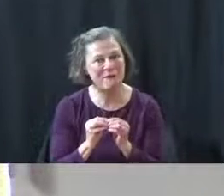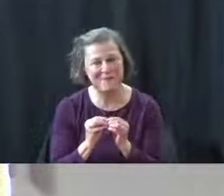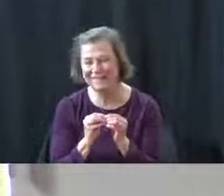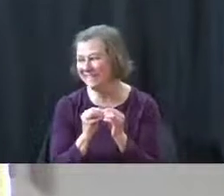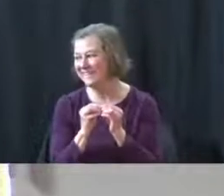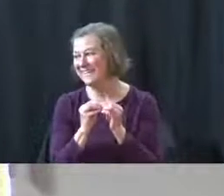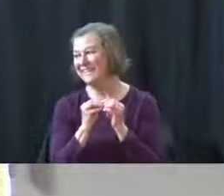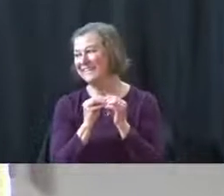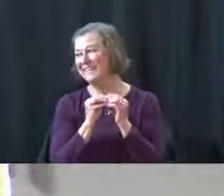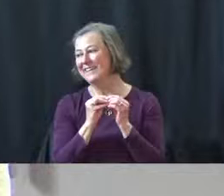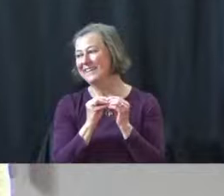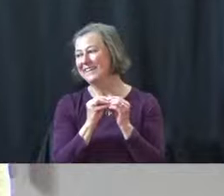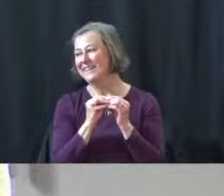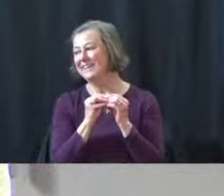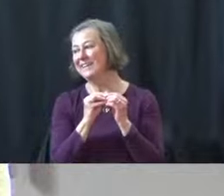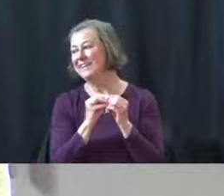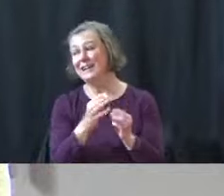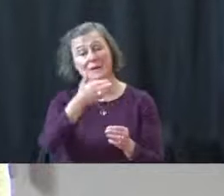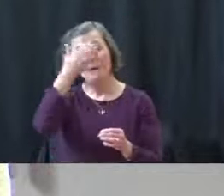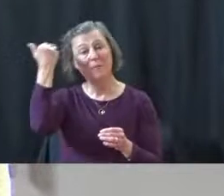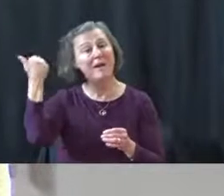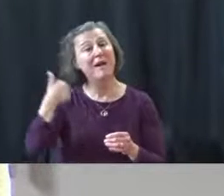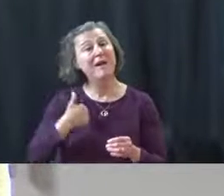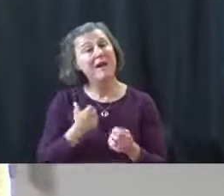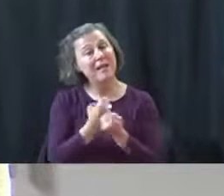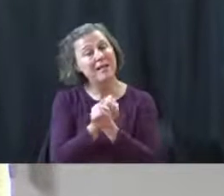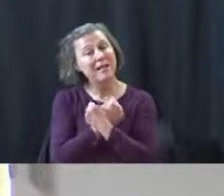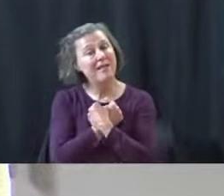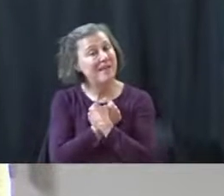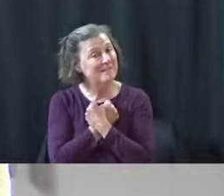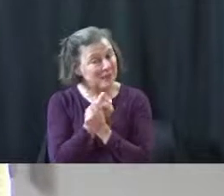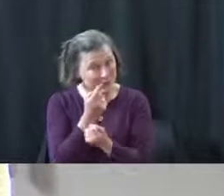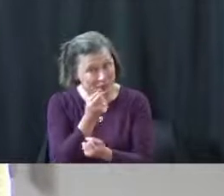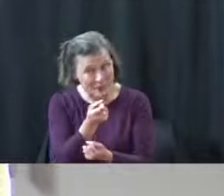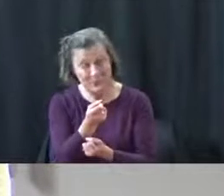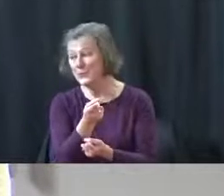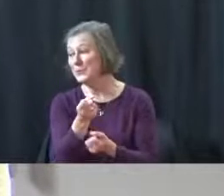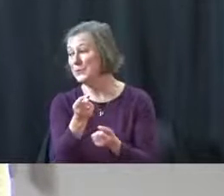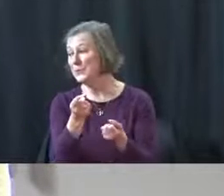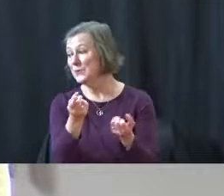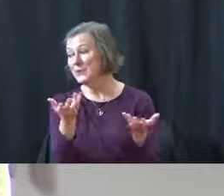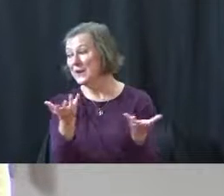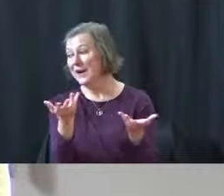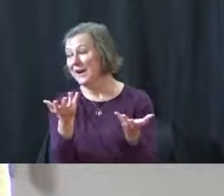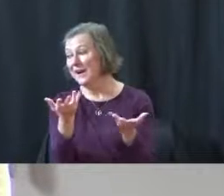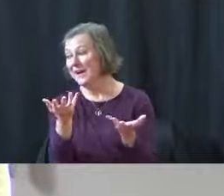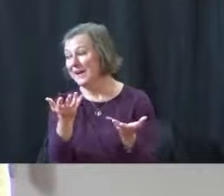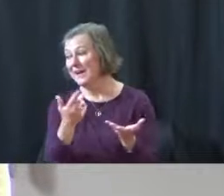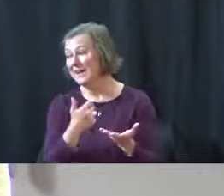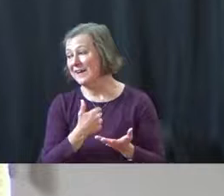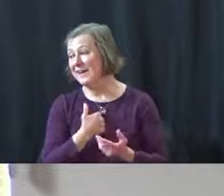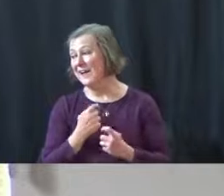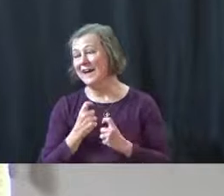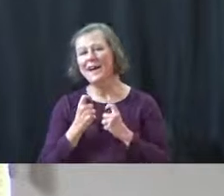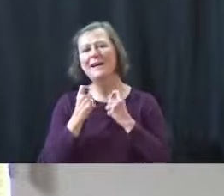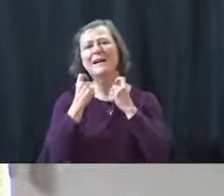And because I love you I'll give it one more try.